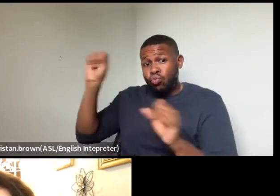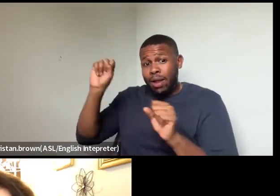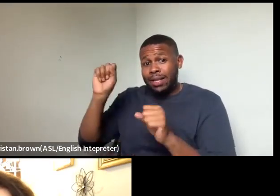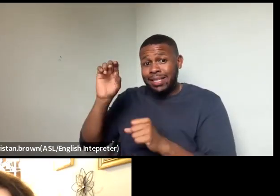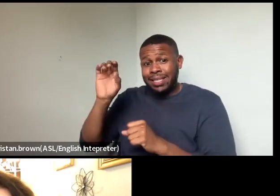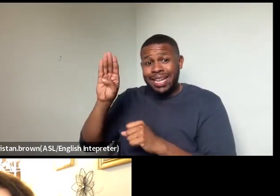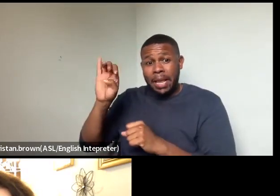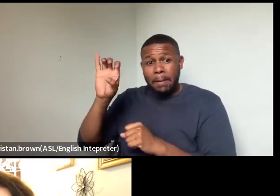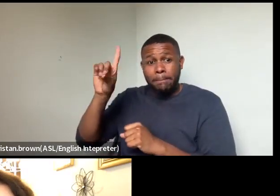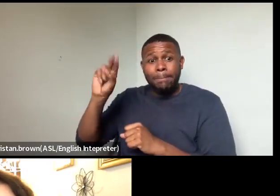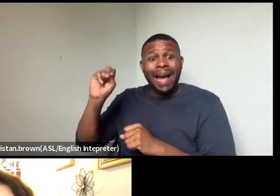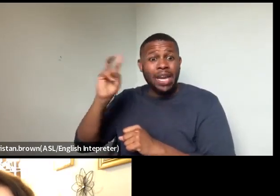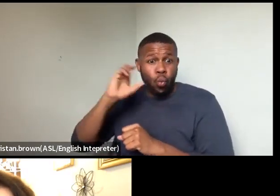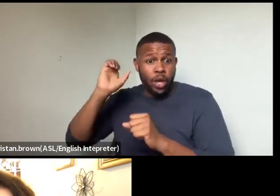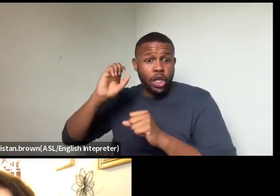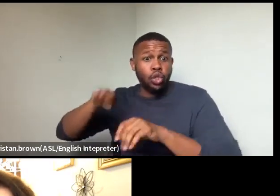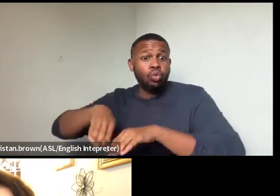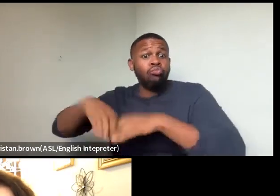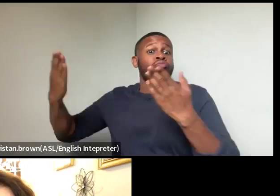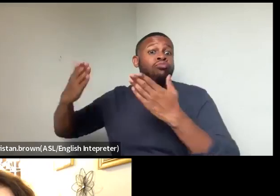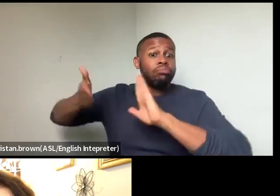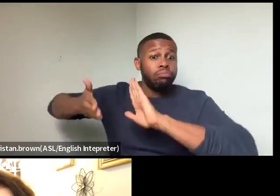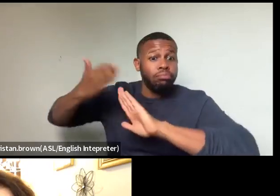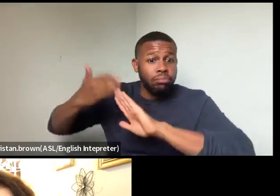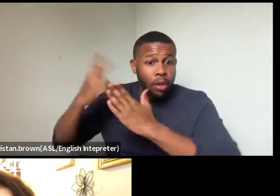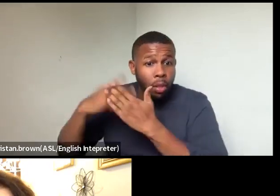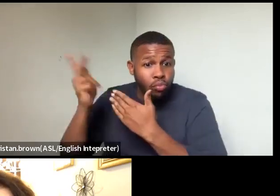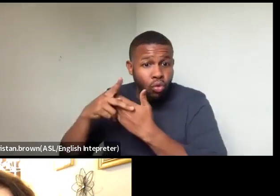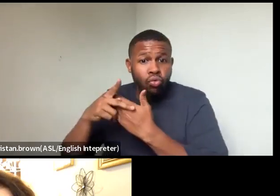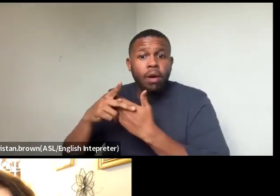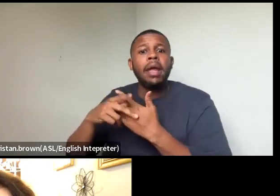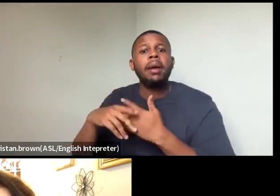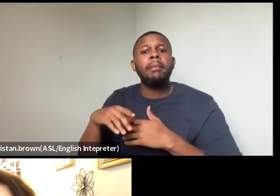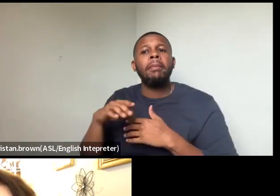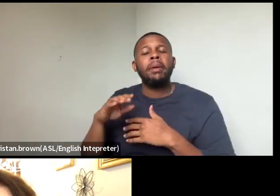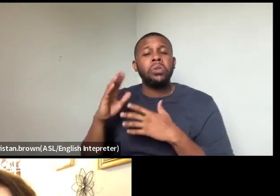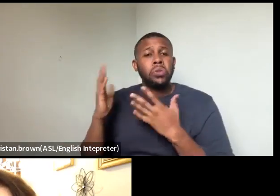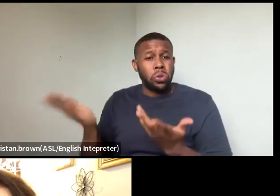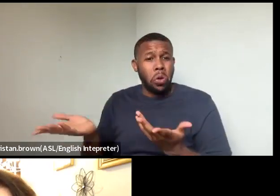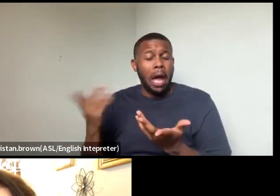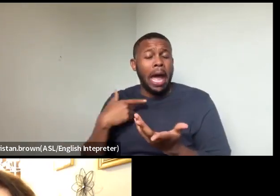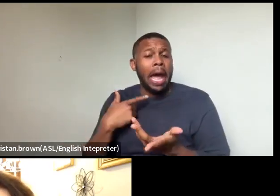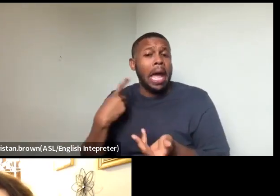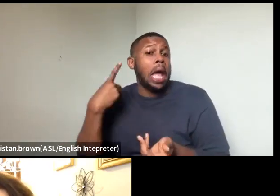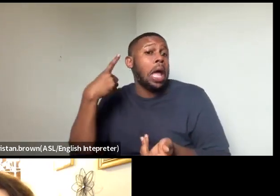actually part of the assessment that I didn't cover today, because the program is now